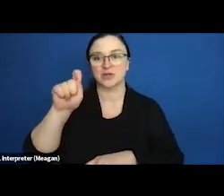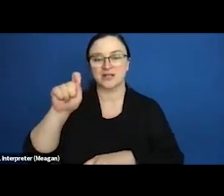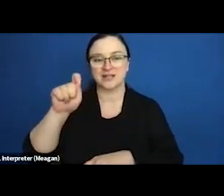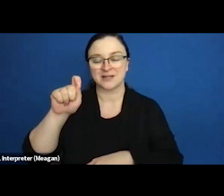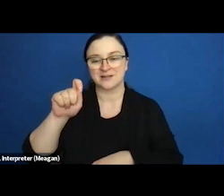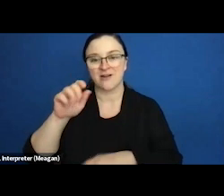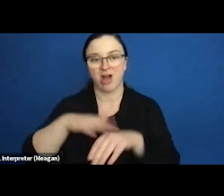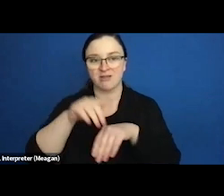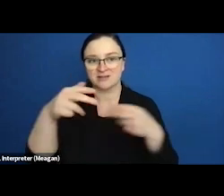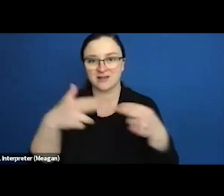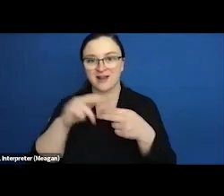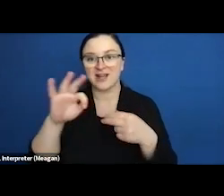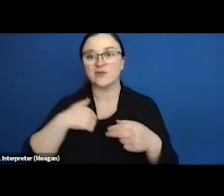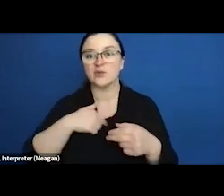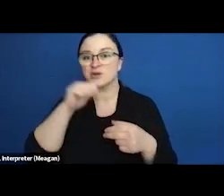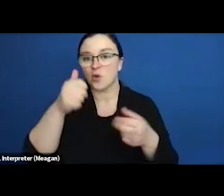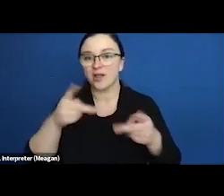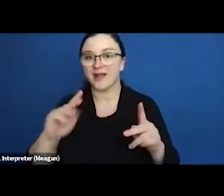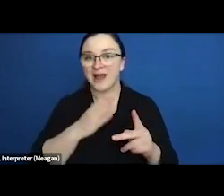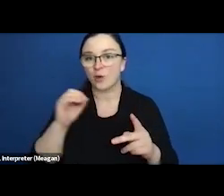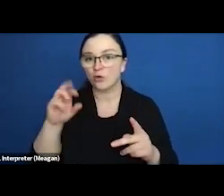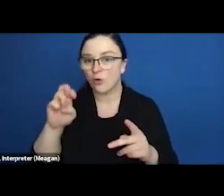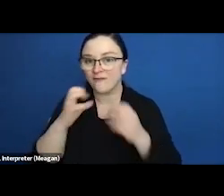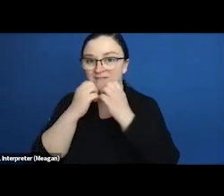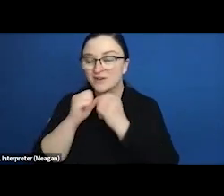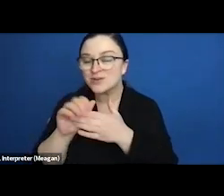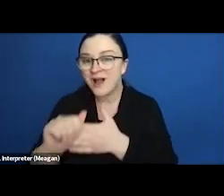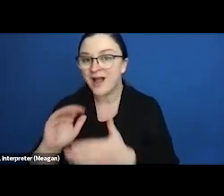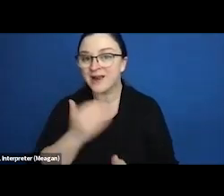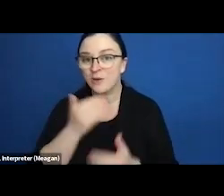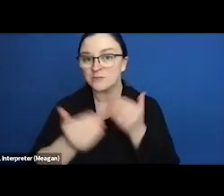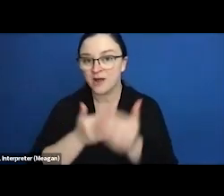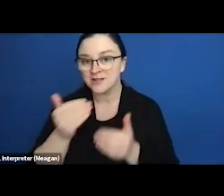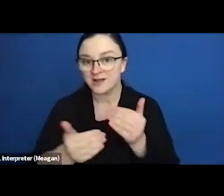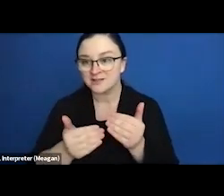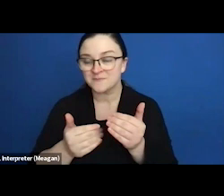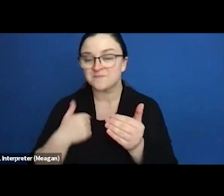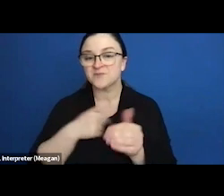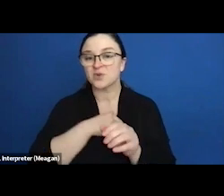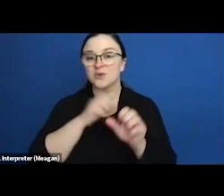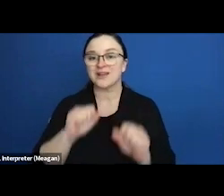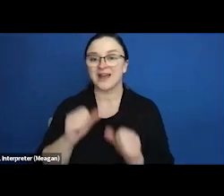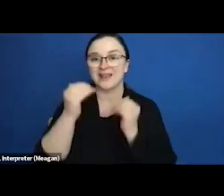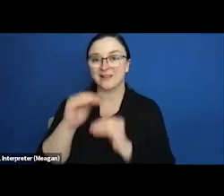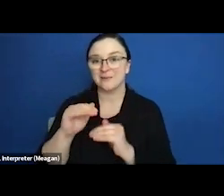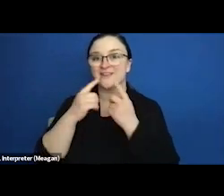if we don't let our core values guide that process, we can limit the efficacy of our services